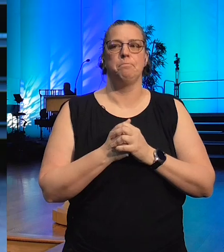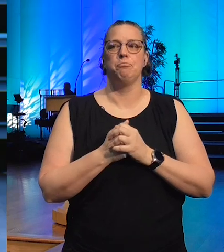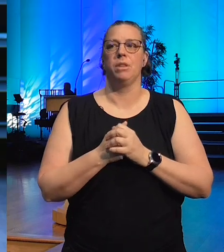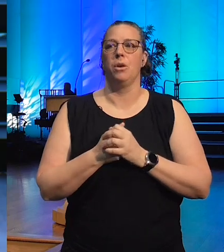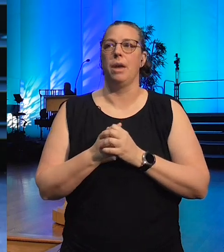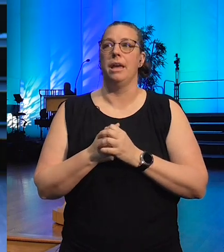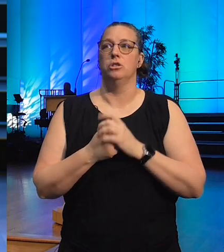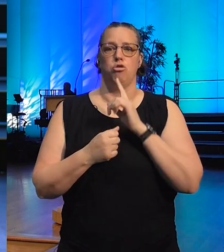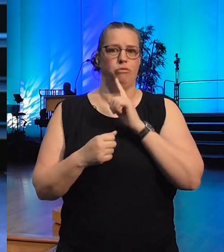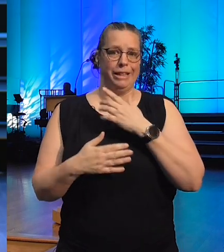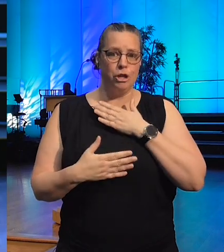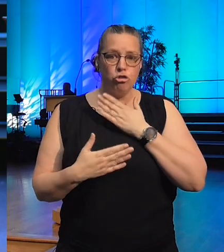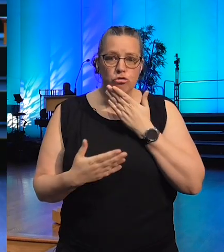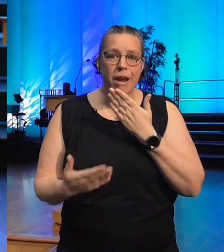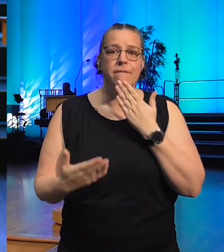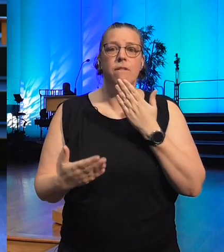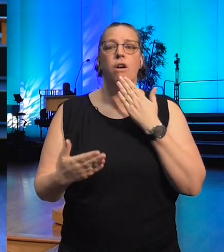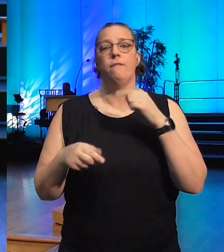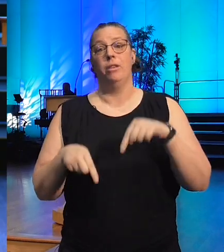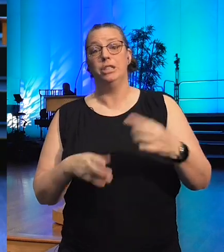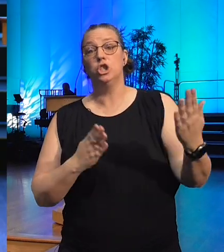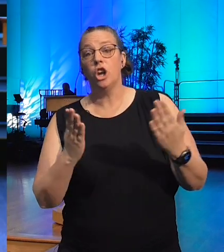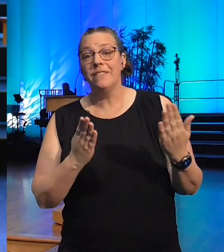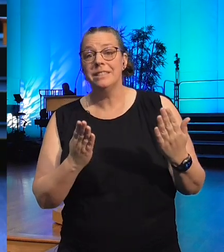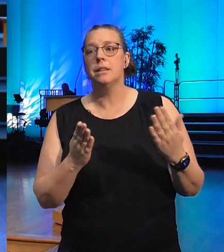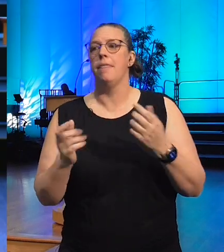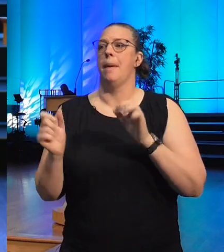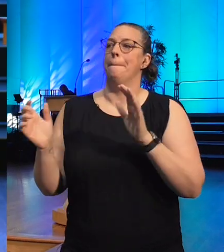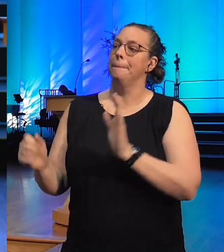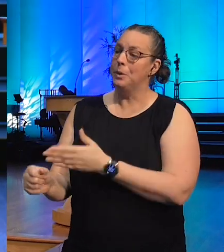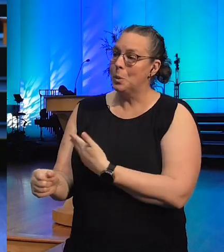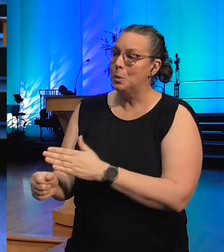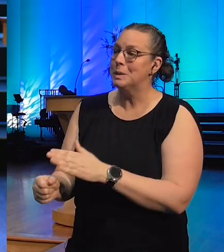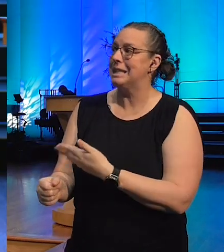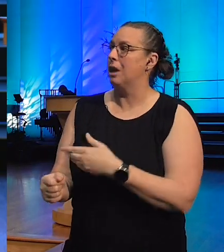uh so grateful for this service today our wonderful music uh we have a a wonderful